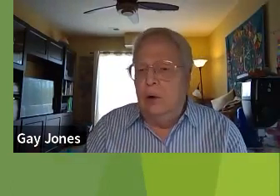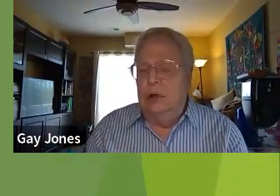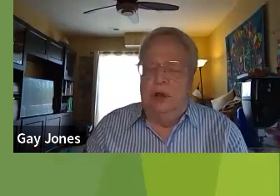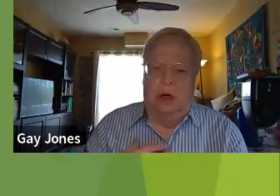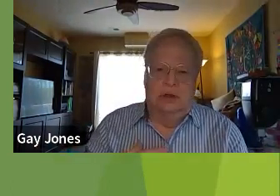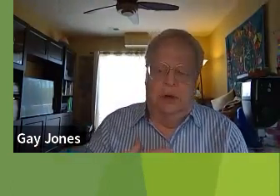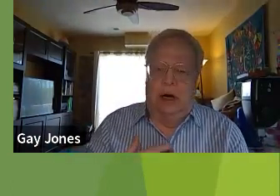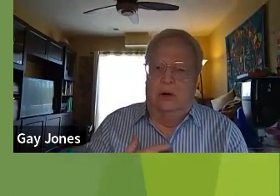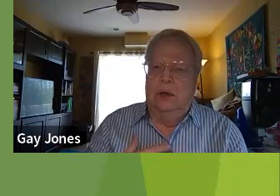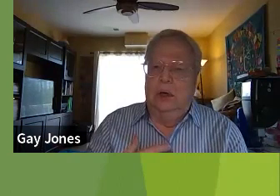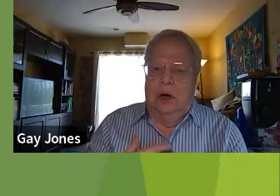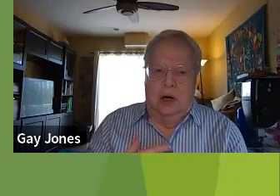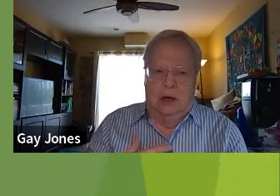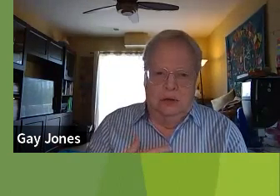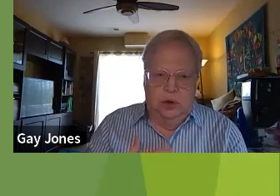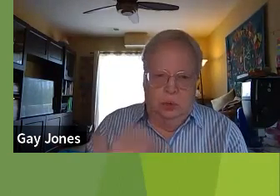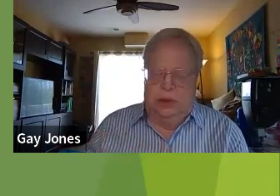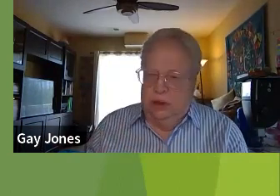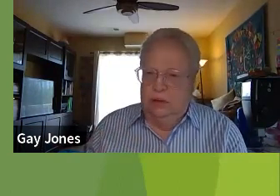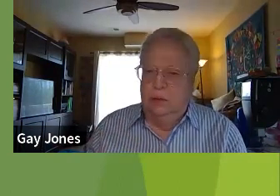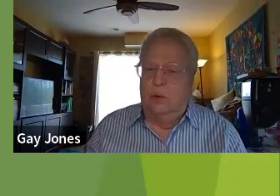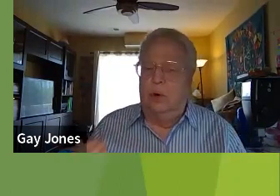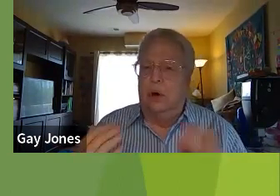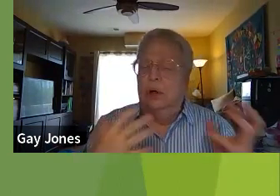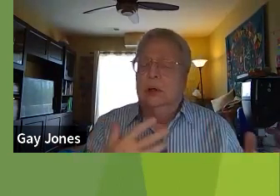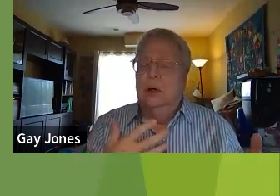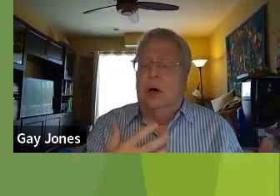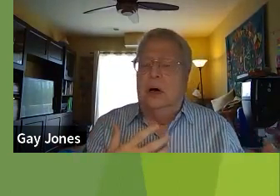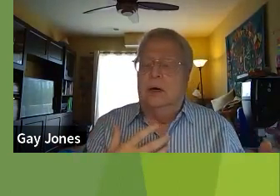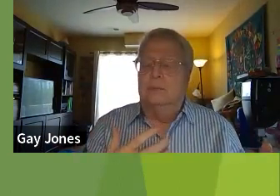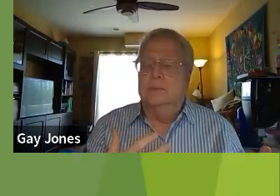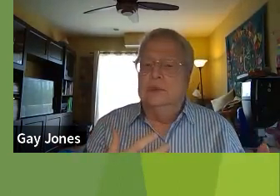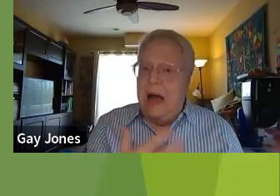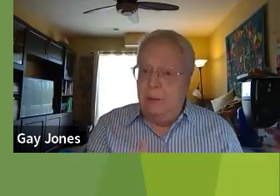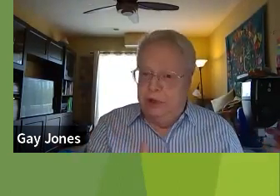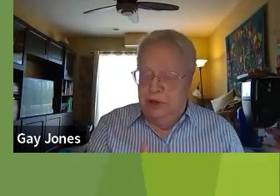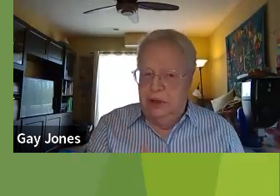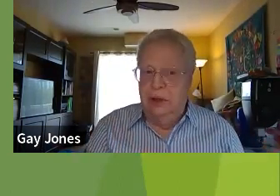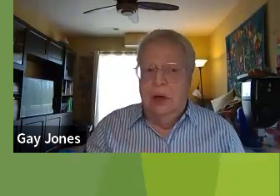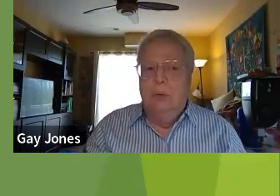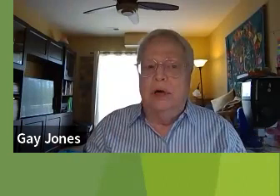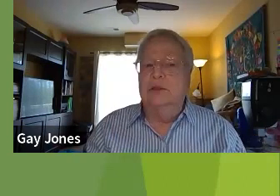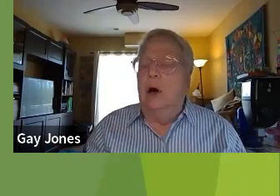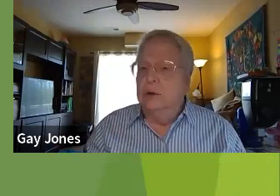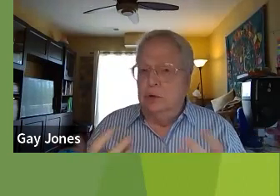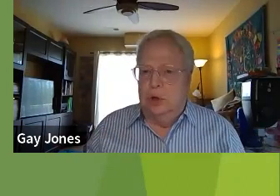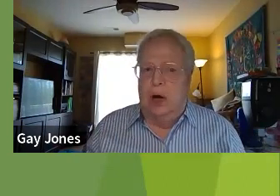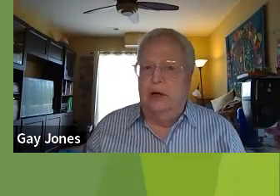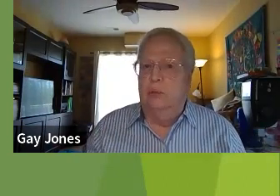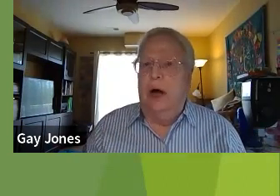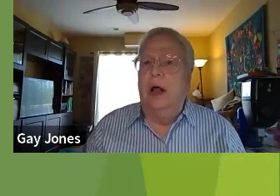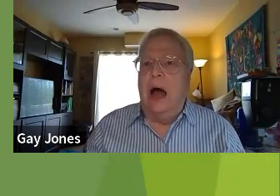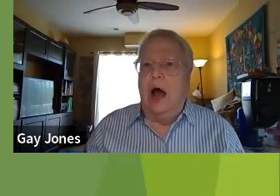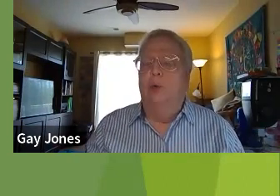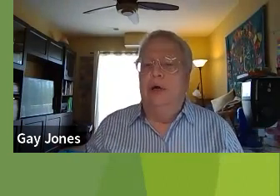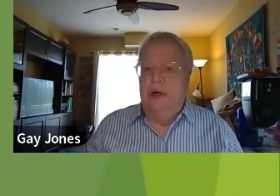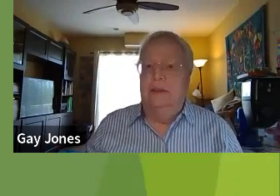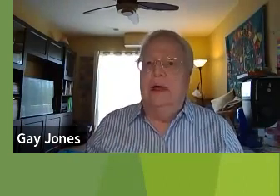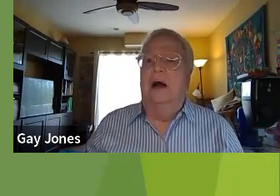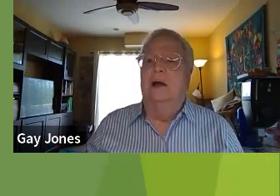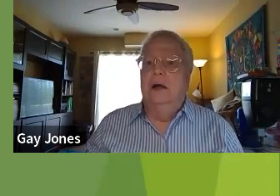Not only talks about interpreting and captioning, but it also is talking about how we get that